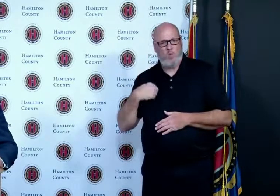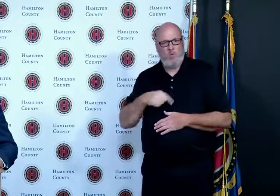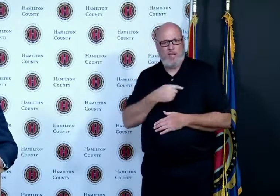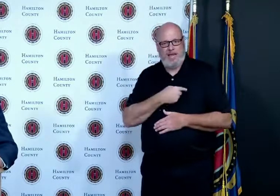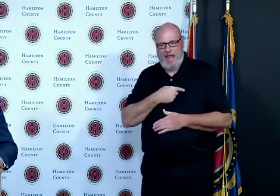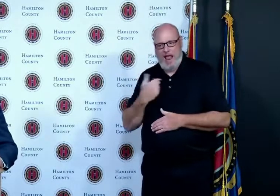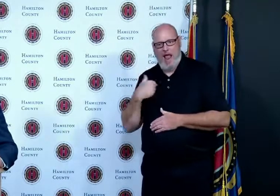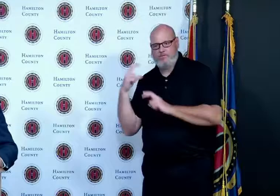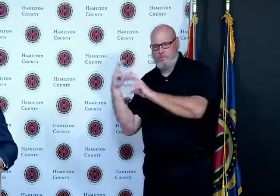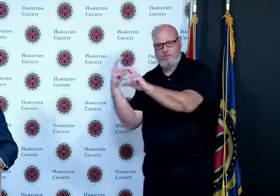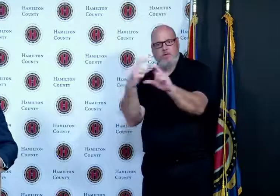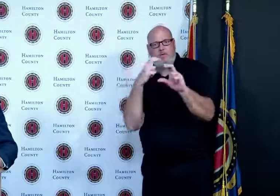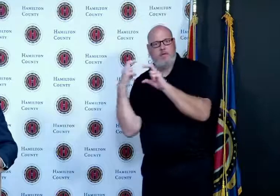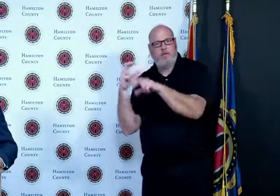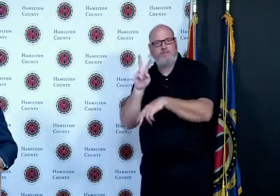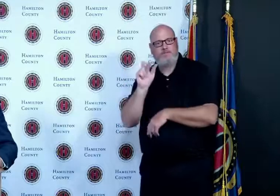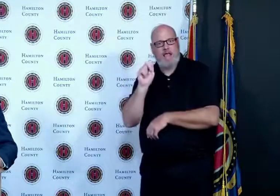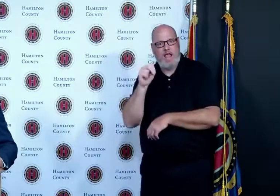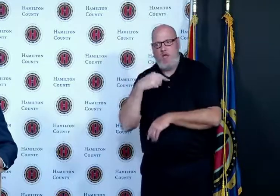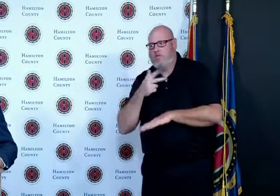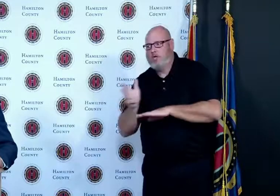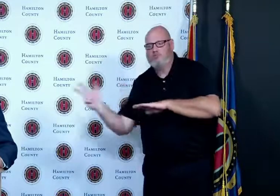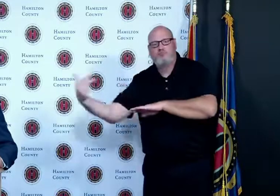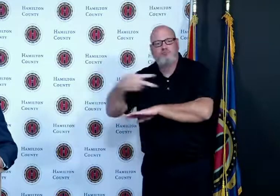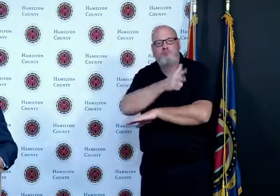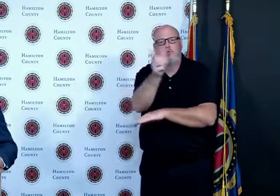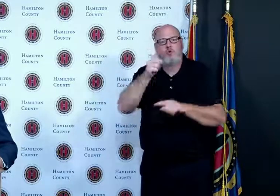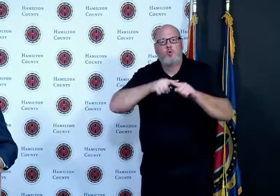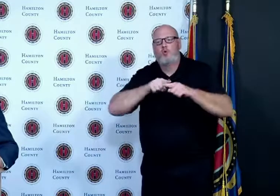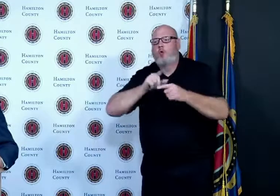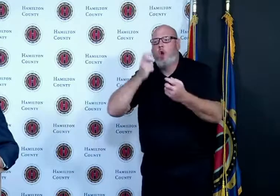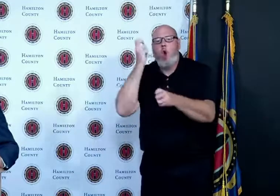at the Woodlawn Community Center for the next six weeks taking walk-in appointments right